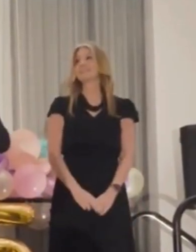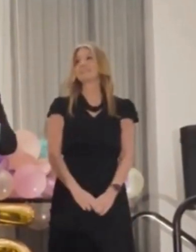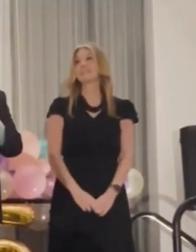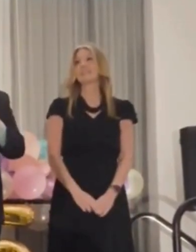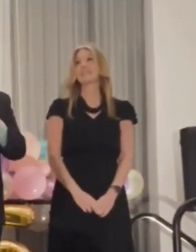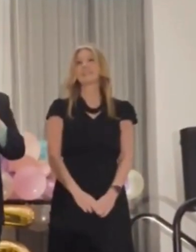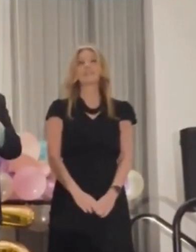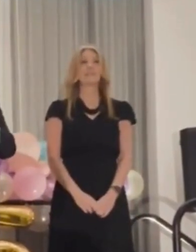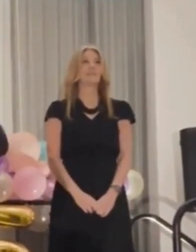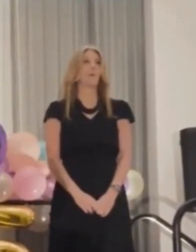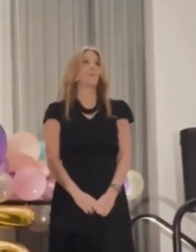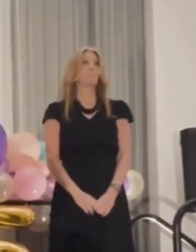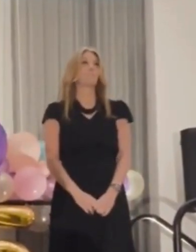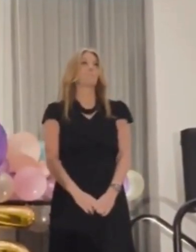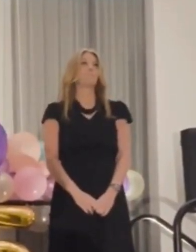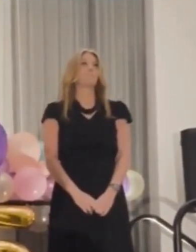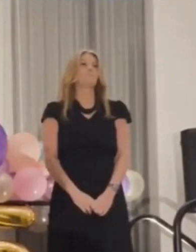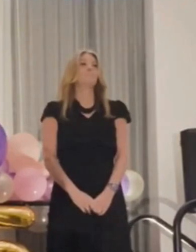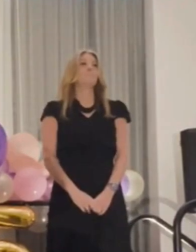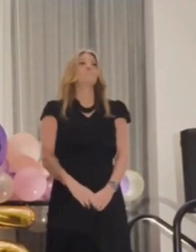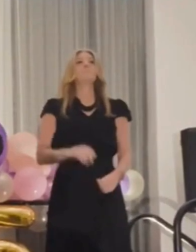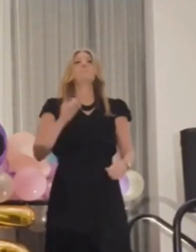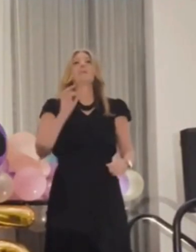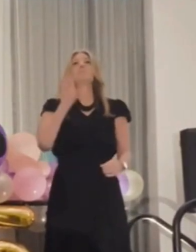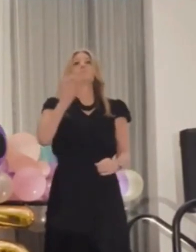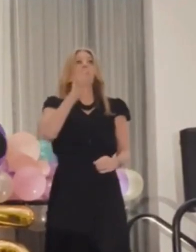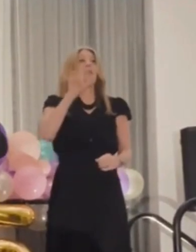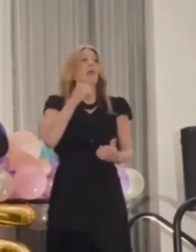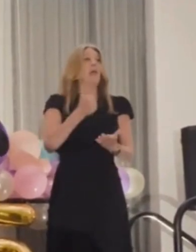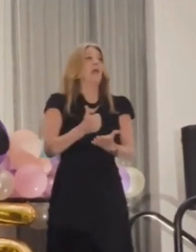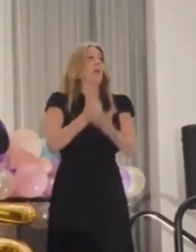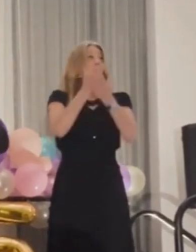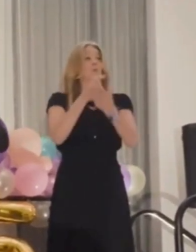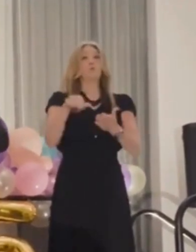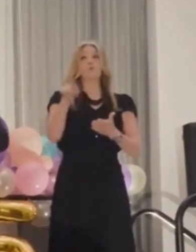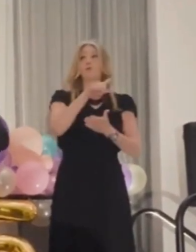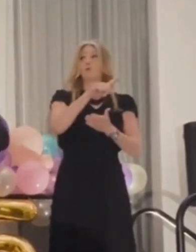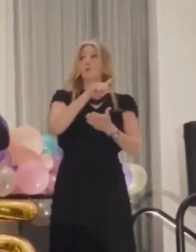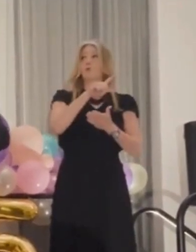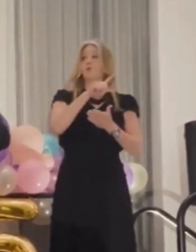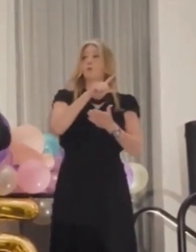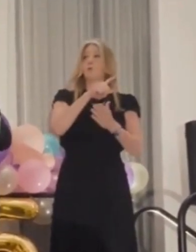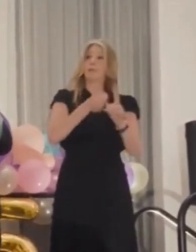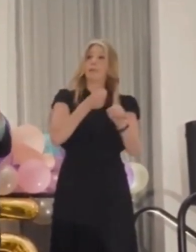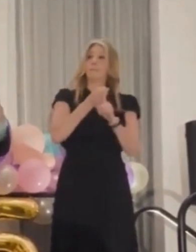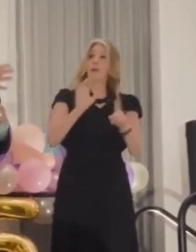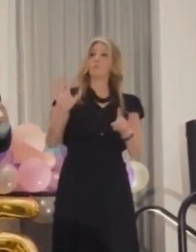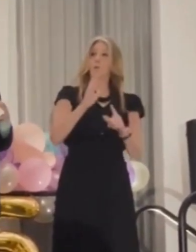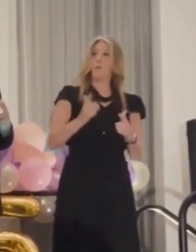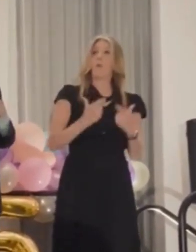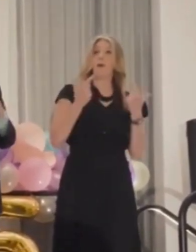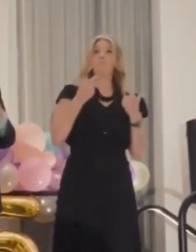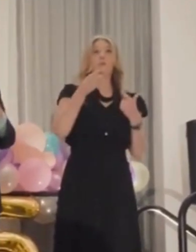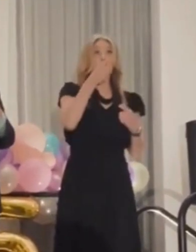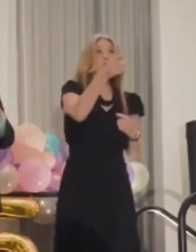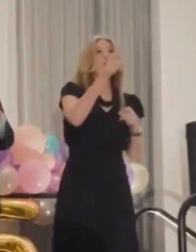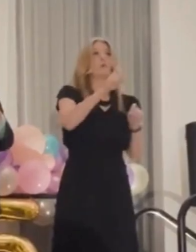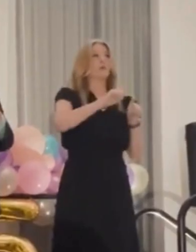And if relay was good for you and made a difference in your life and helped you call the doctor,